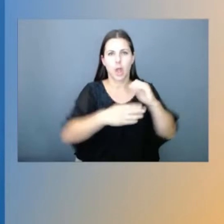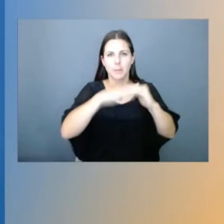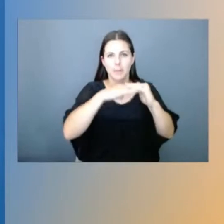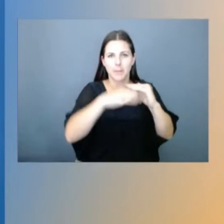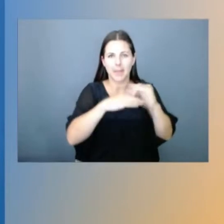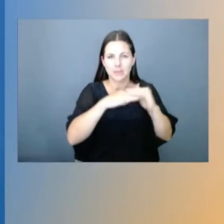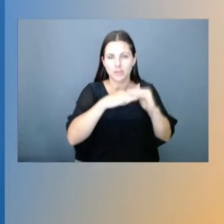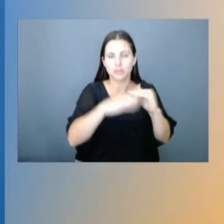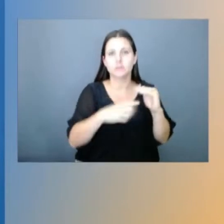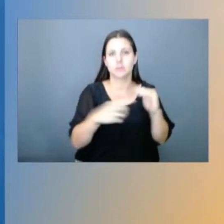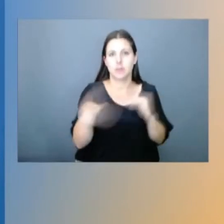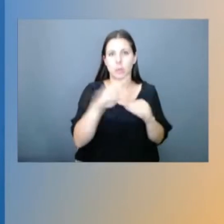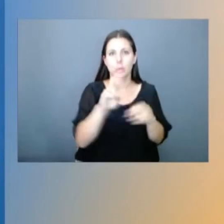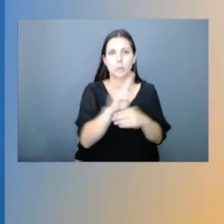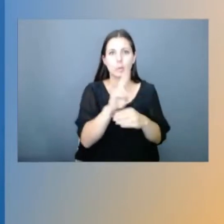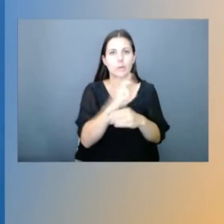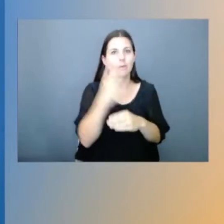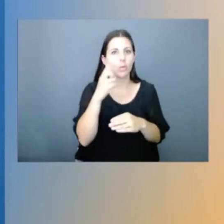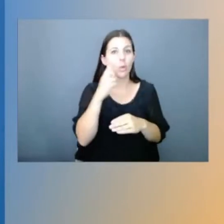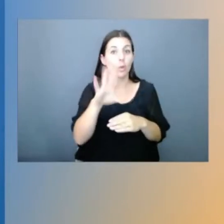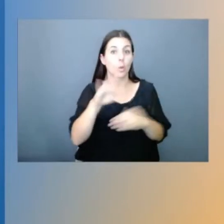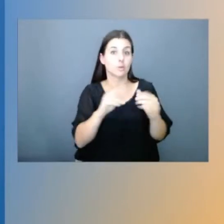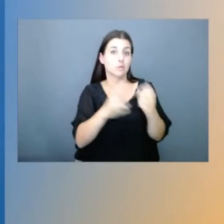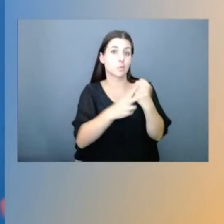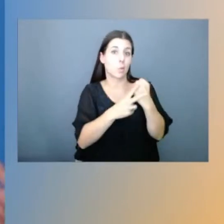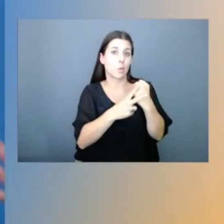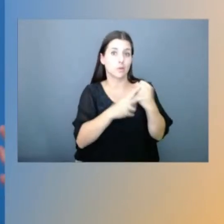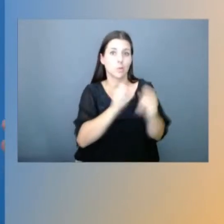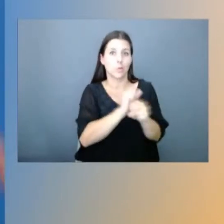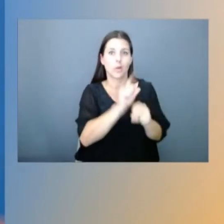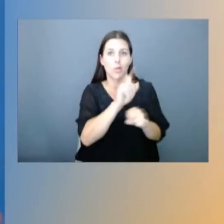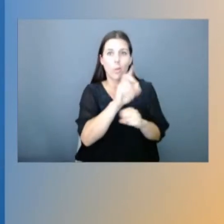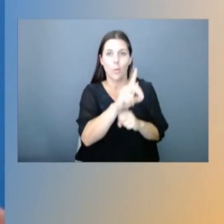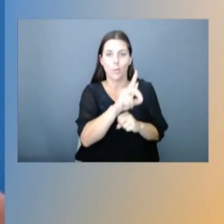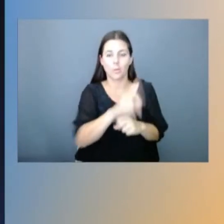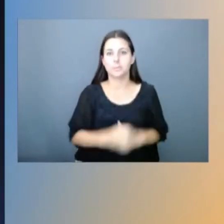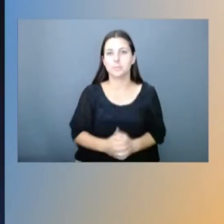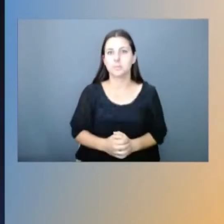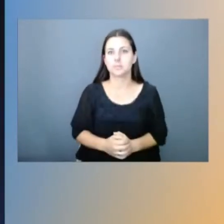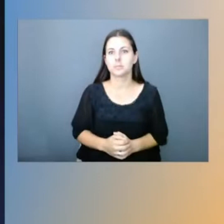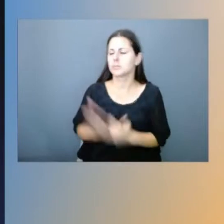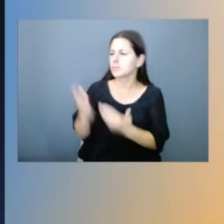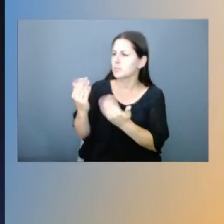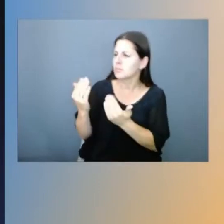for storage workloads. Yeah, I think we've, maybe we can talk right off the bat about, you know,